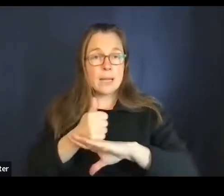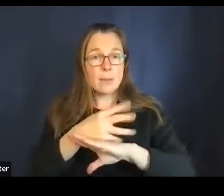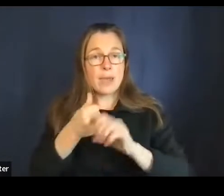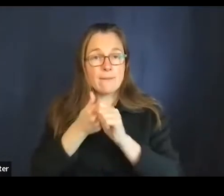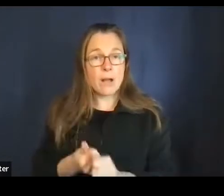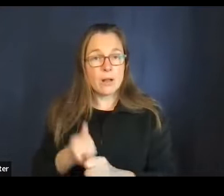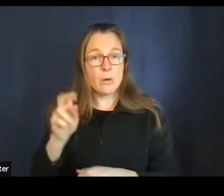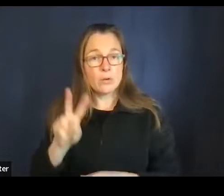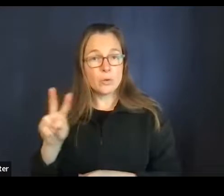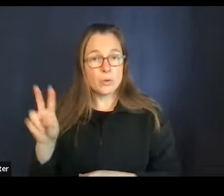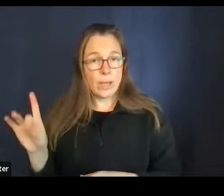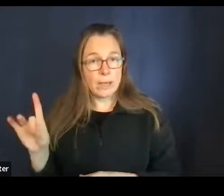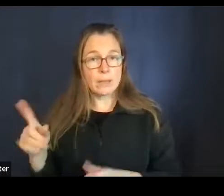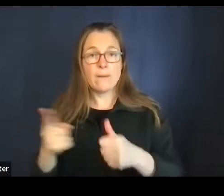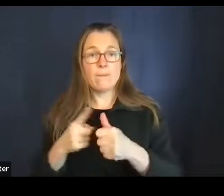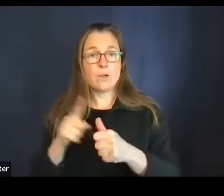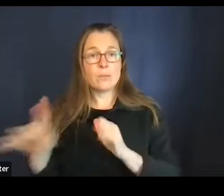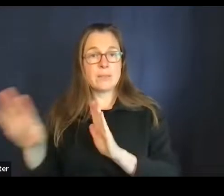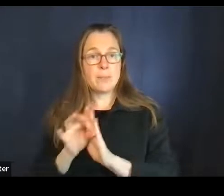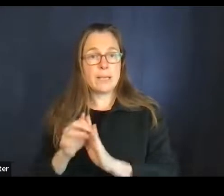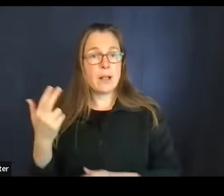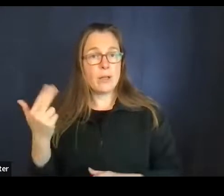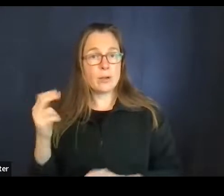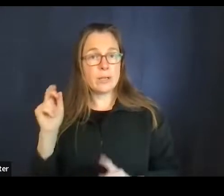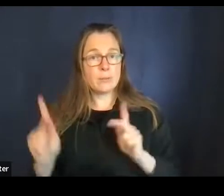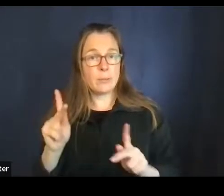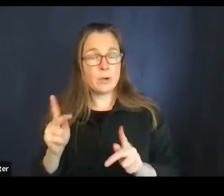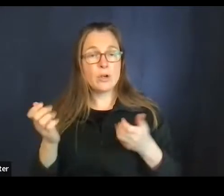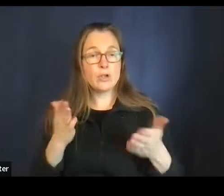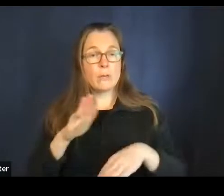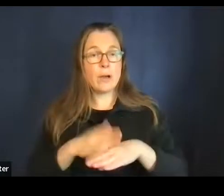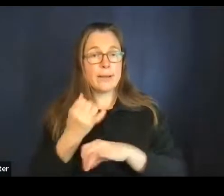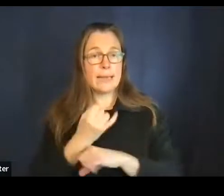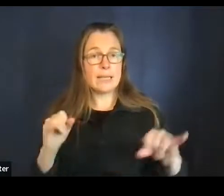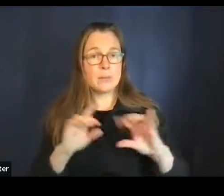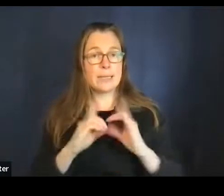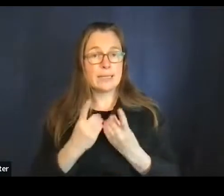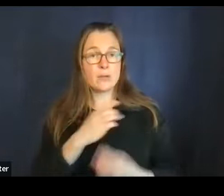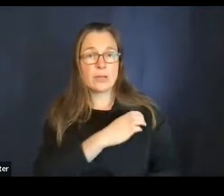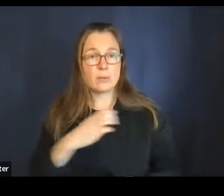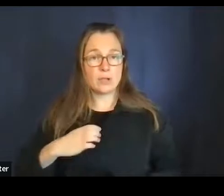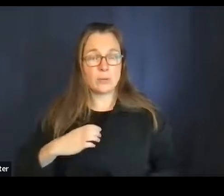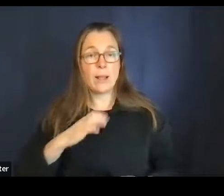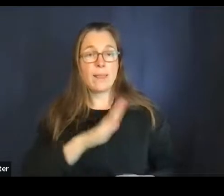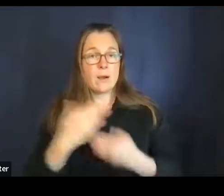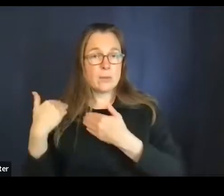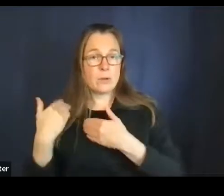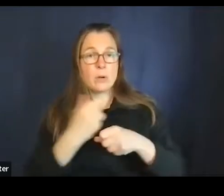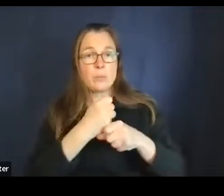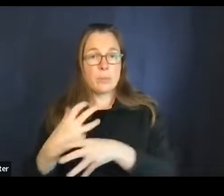First, the city needs to select 13 Portlanders to serve on the Independent District Commission, whose charge will be to prepare and adopt the four new